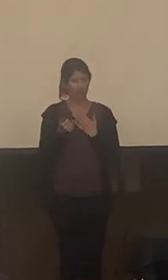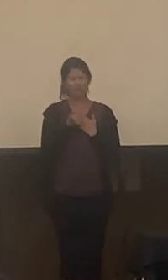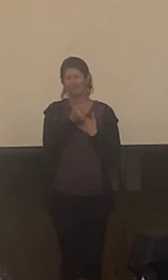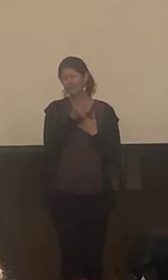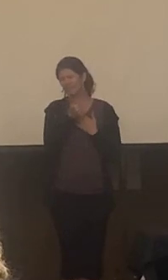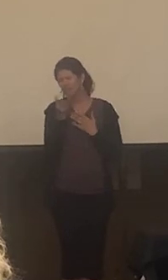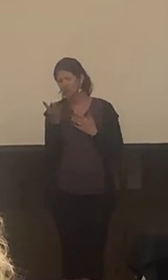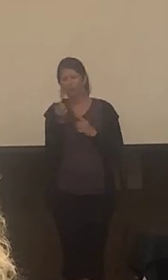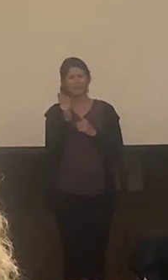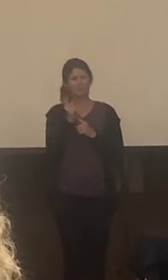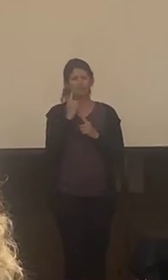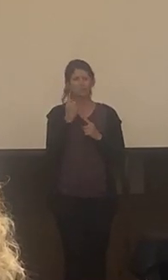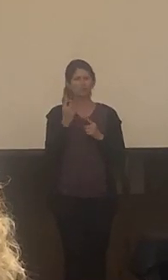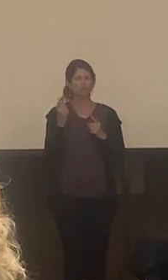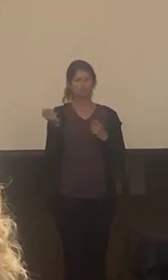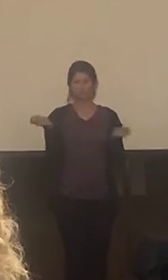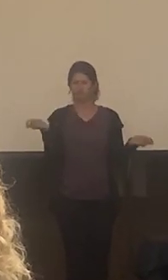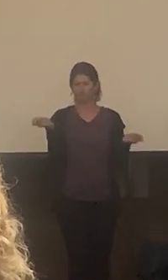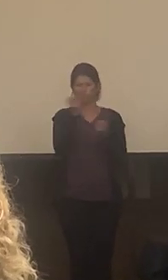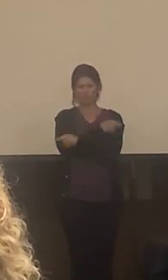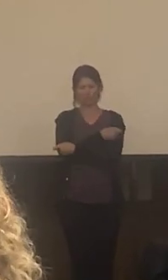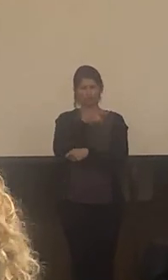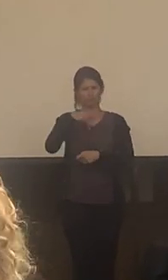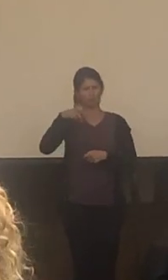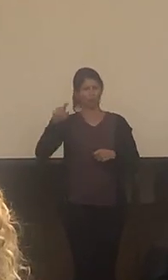minutes to switch the powerpoint over so if you need to walk around for a minute